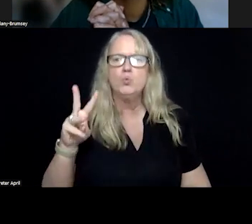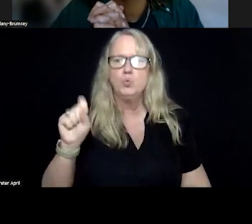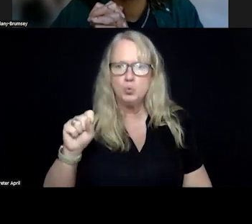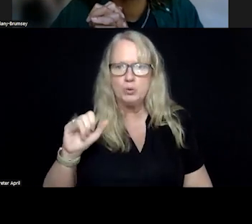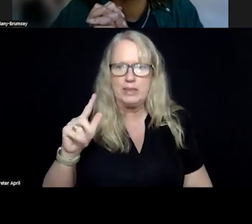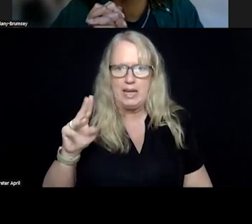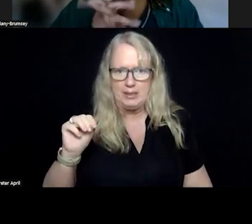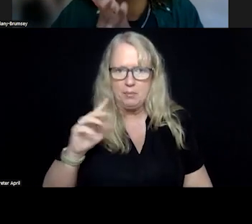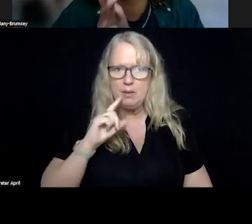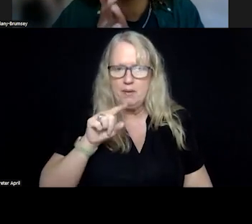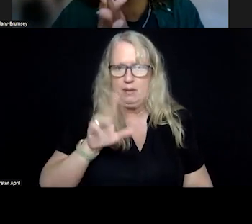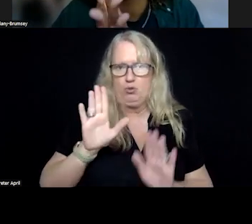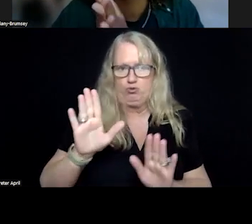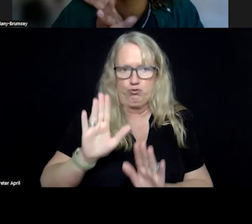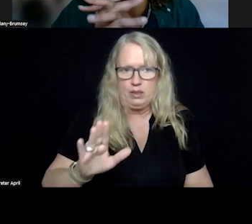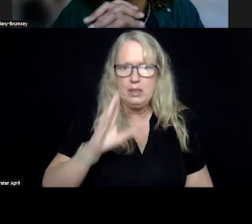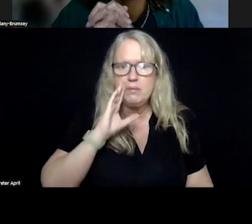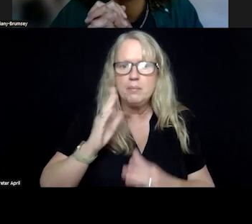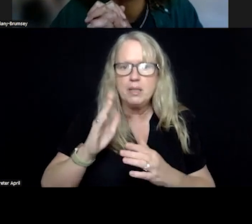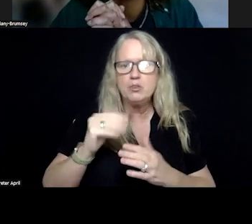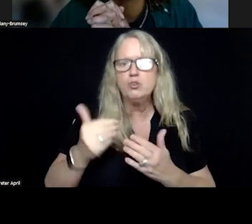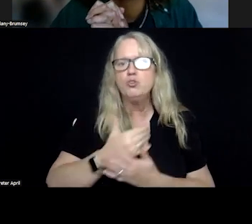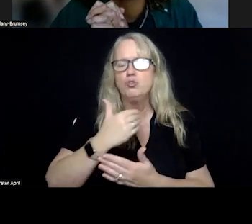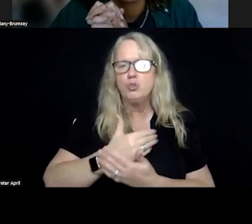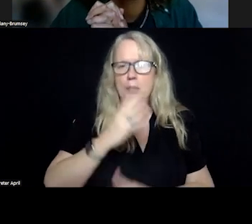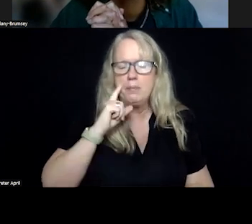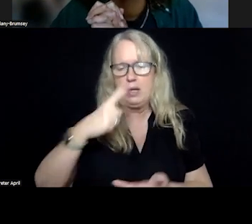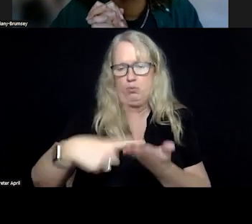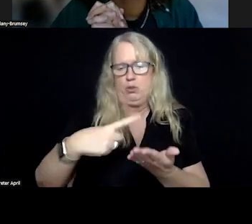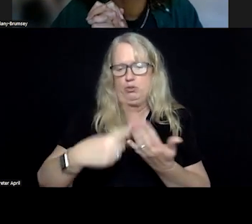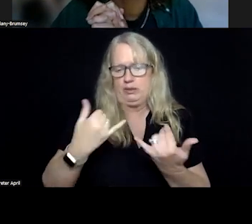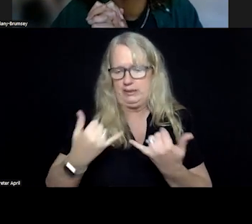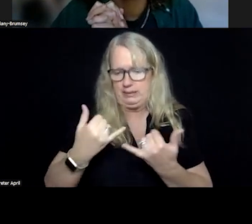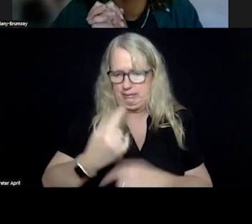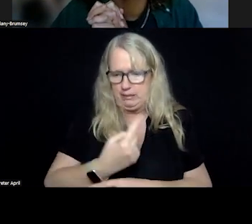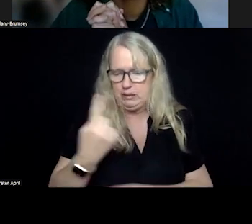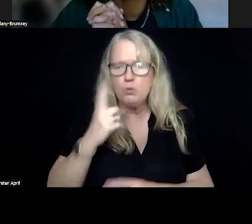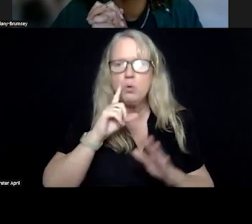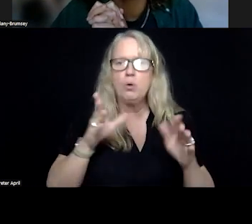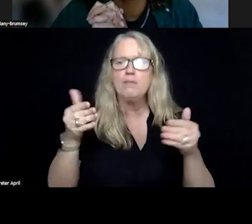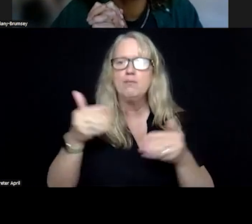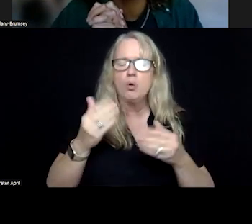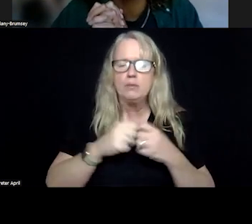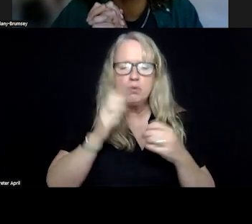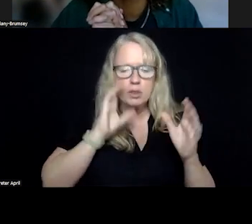THIS IS A GREAT ONE AND RELATED TO THE TOPIC THAT WE ARE DISCUSSING TODAY AND FOCUSING ON CHILDREN'S MENTAL HEALTH WITH